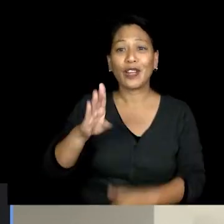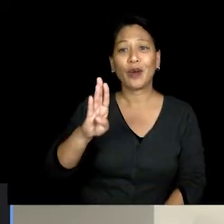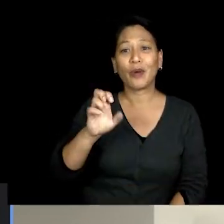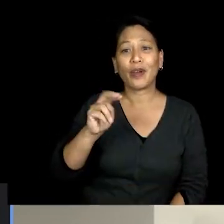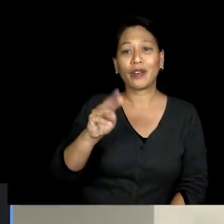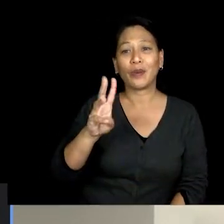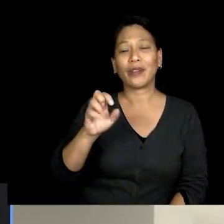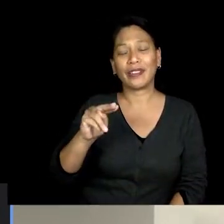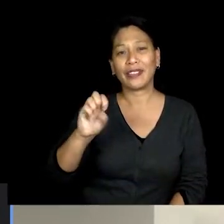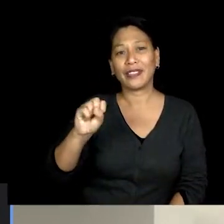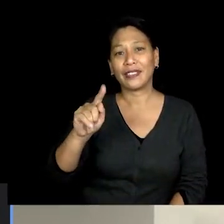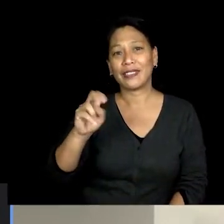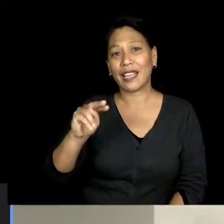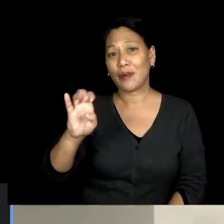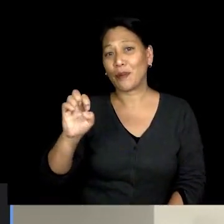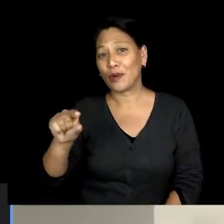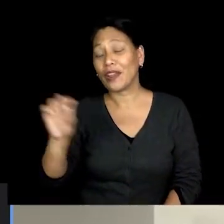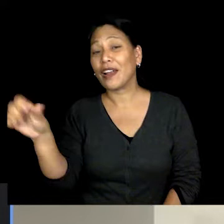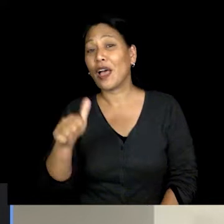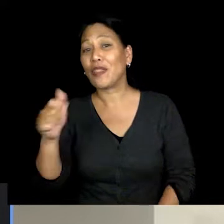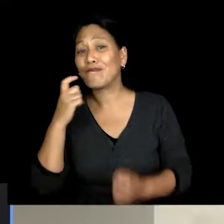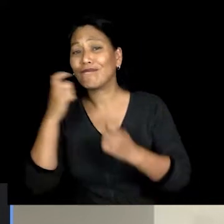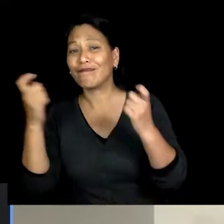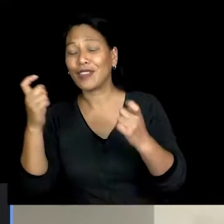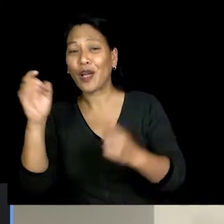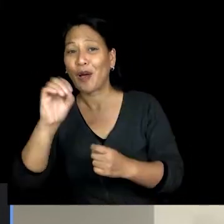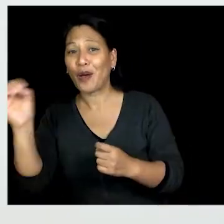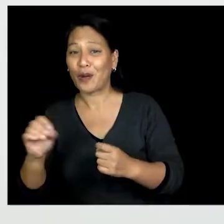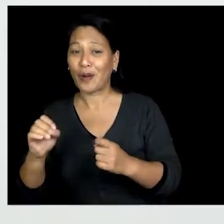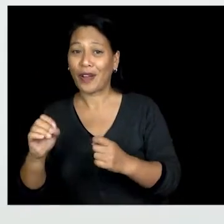You can also see a few other Ottawa favourites in there. I hope you get to enjoy it.